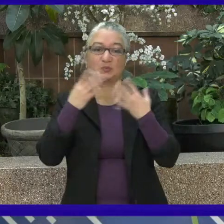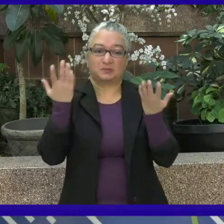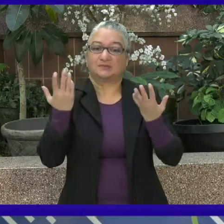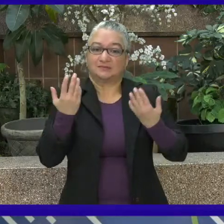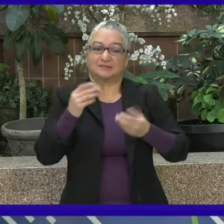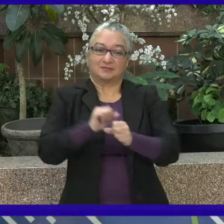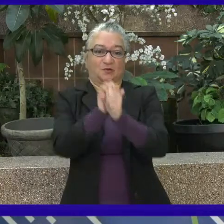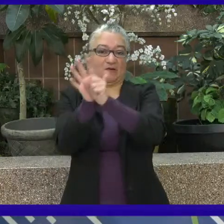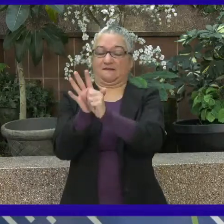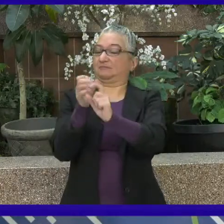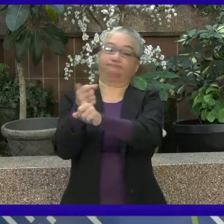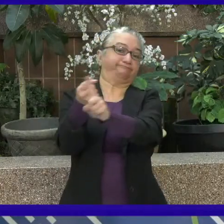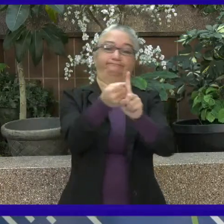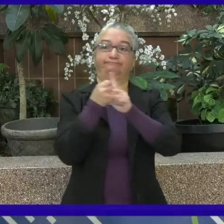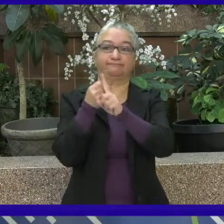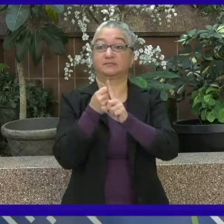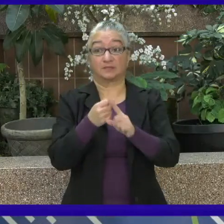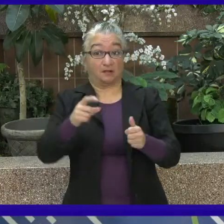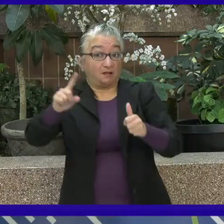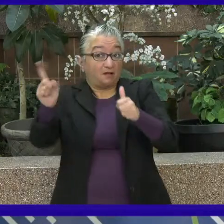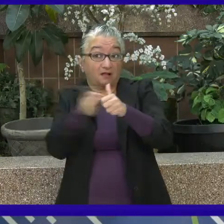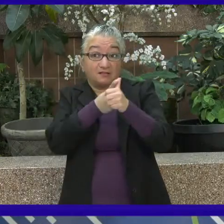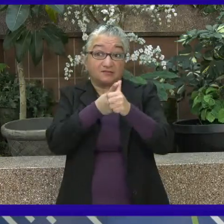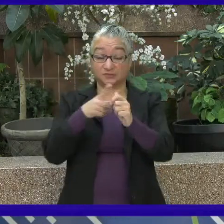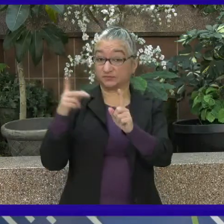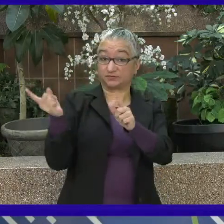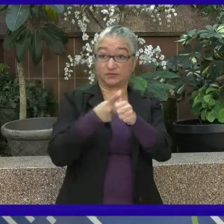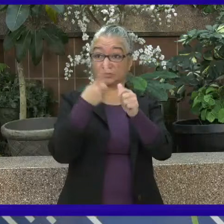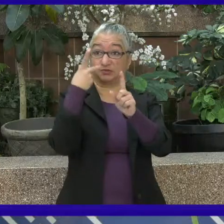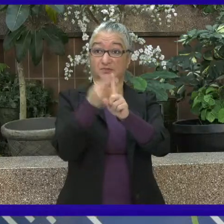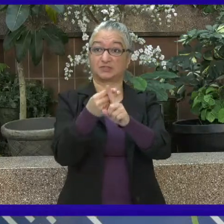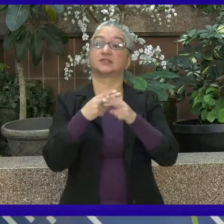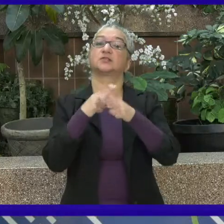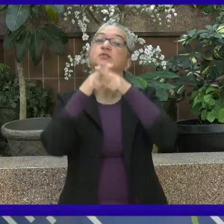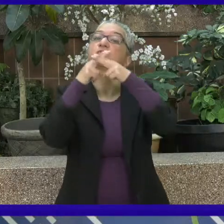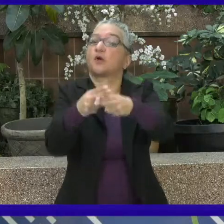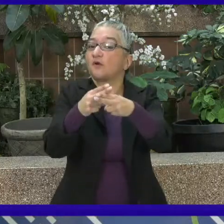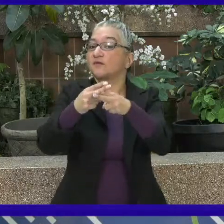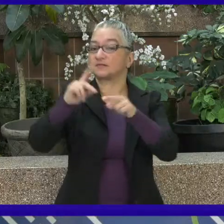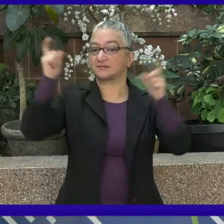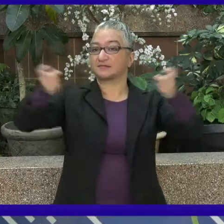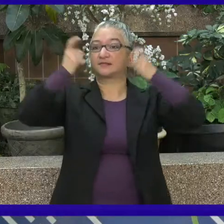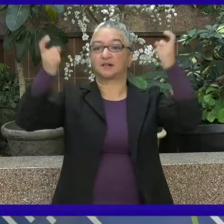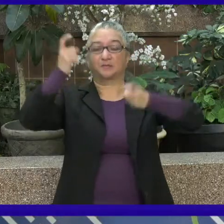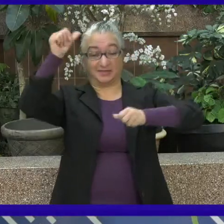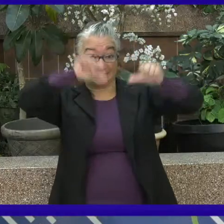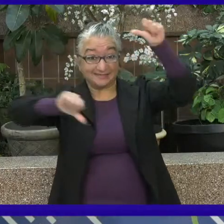day of celebration of science and a groundbreaking vaccine and it was a day of admiration for myself